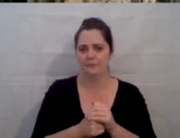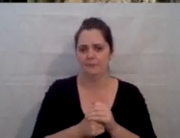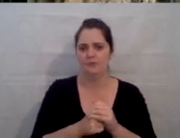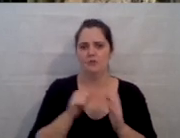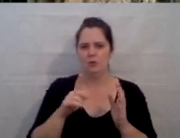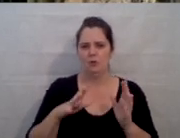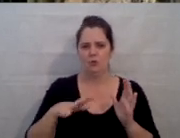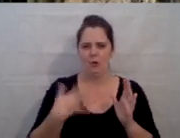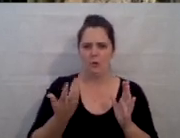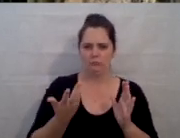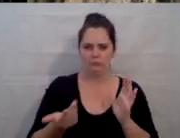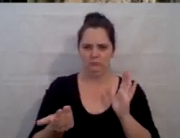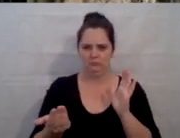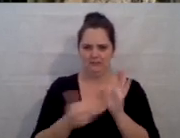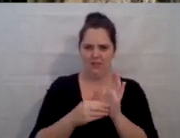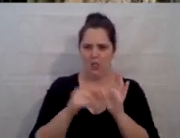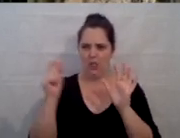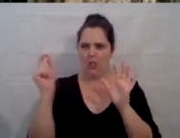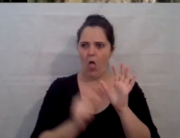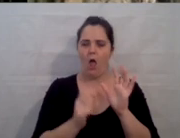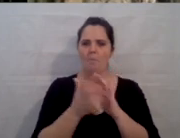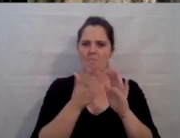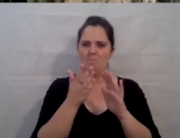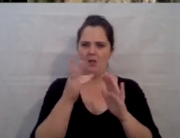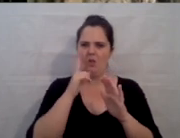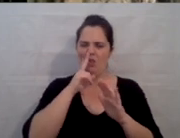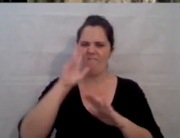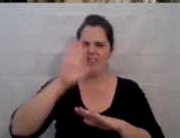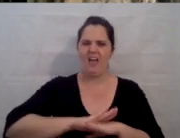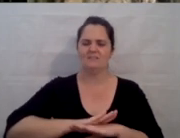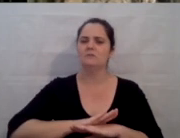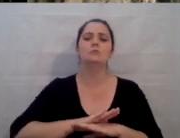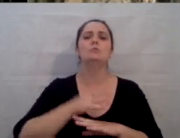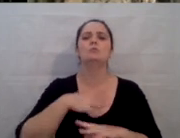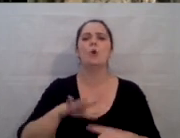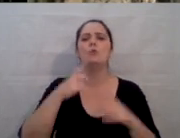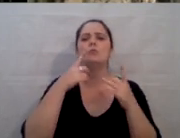You want to try to find a dynamic line that indicates the weight. So where there's tension, where there's